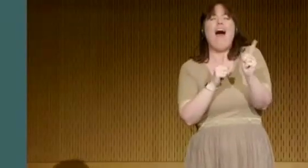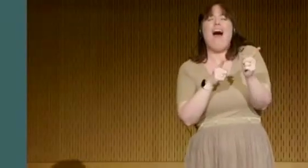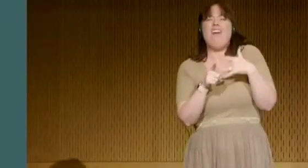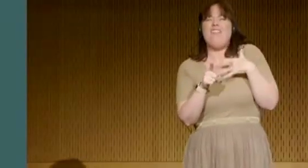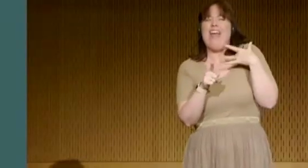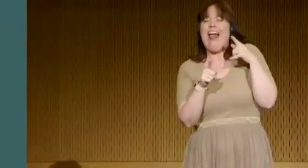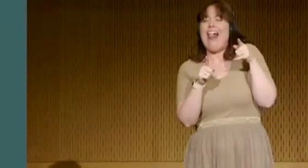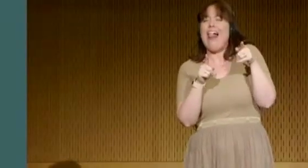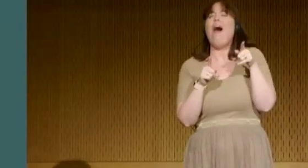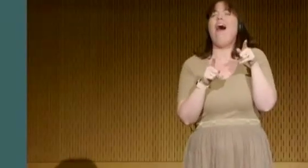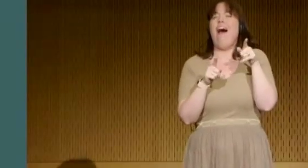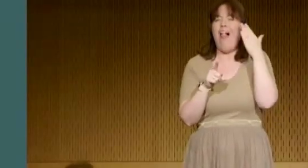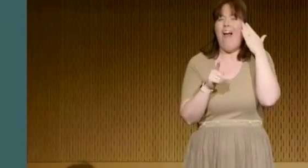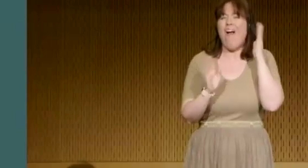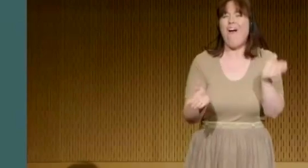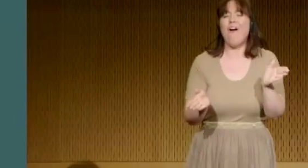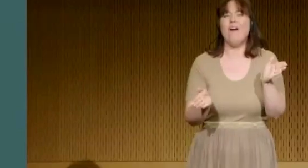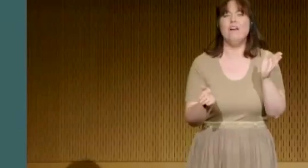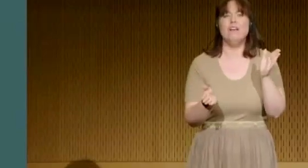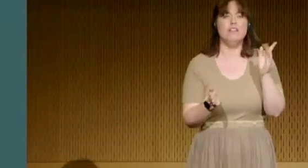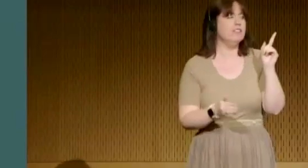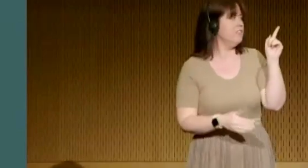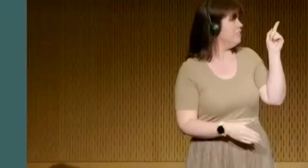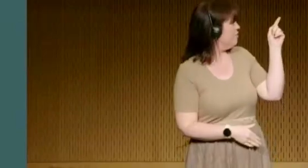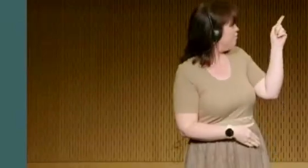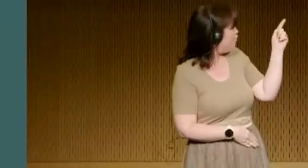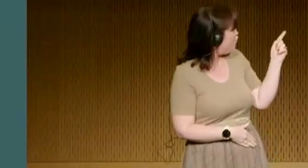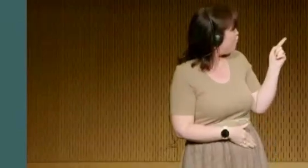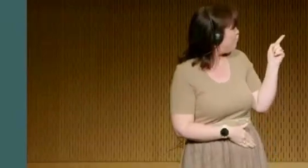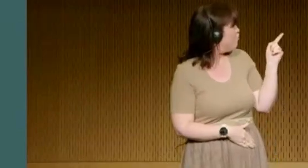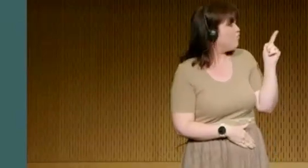two that we might be able to guess at straight away. You know just by the the words that are